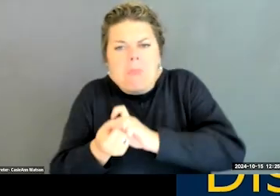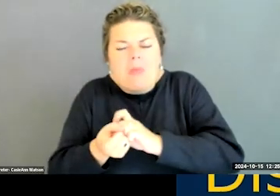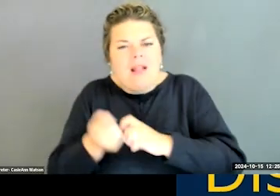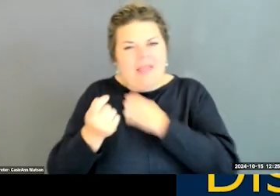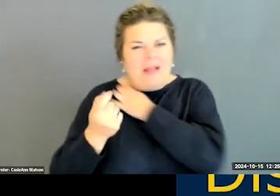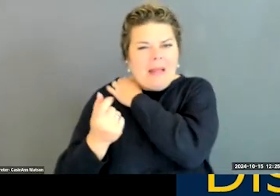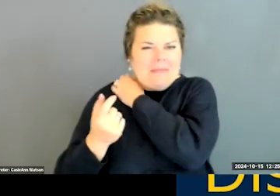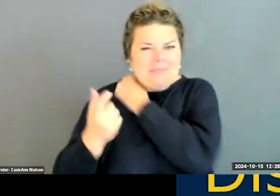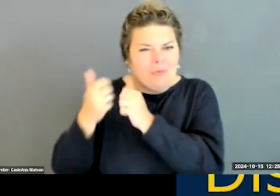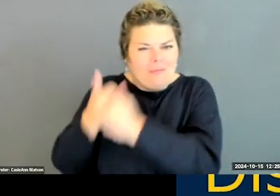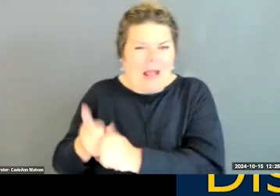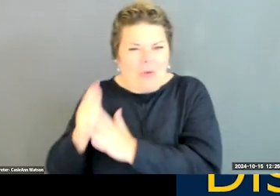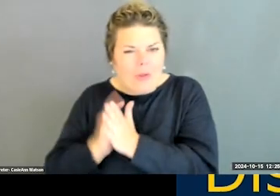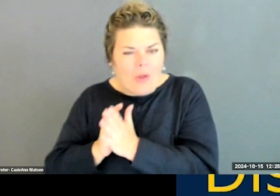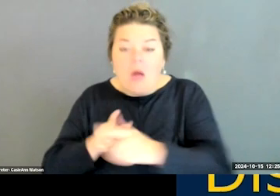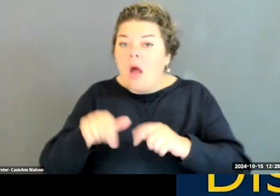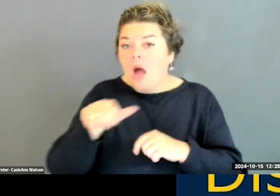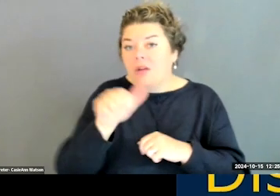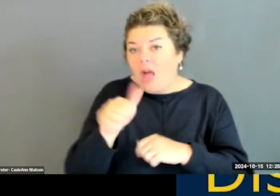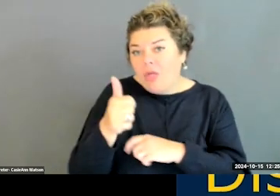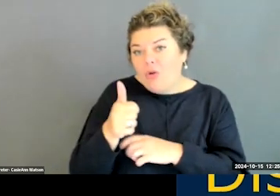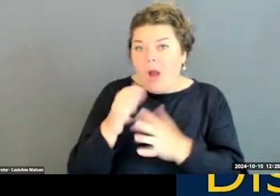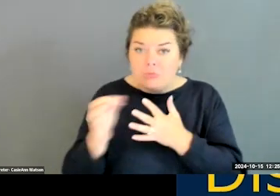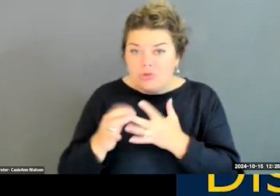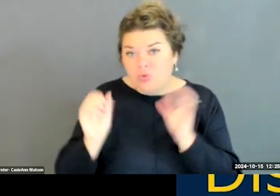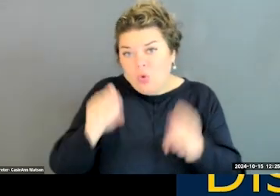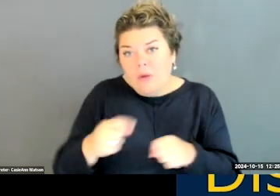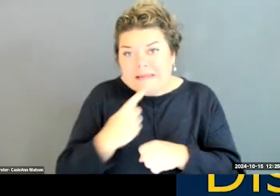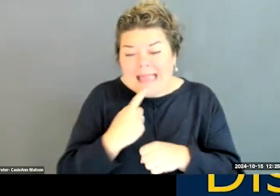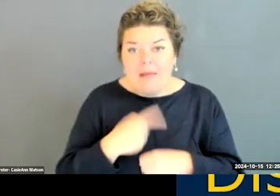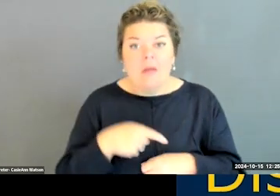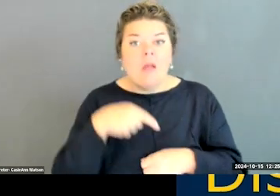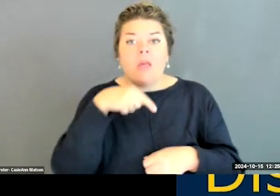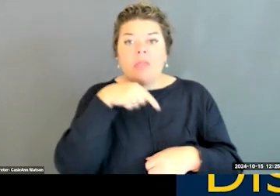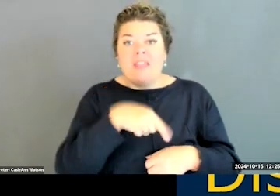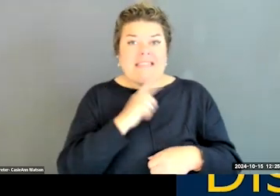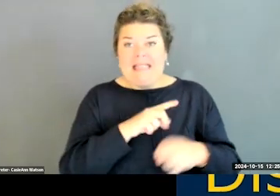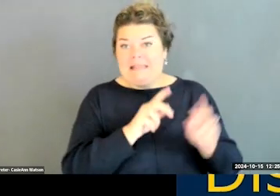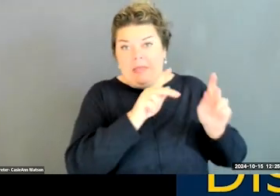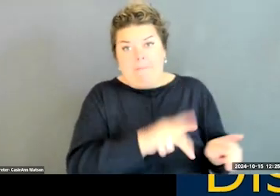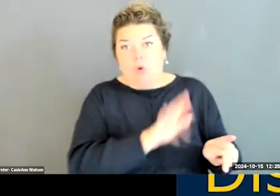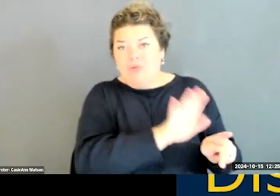So sometimes another alternative could be simply to state, "This is this person's private information,